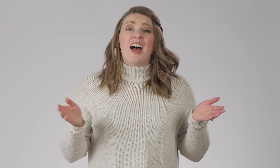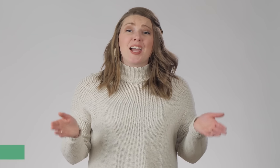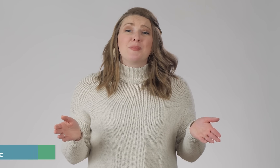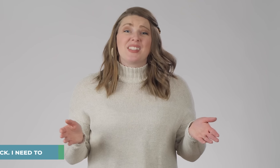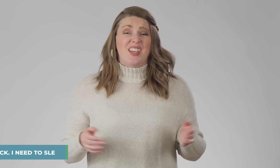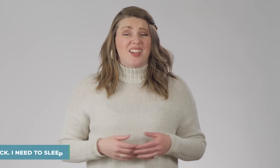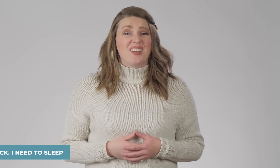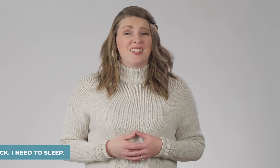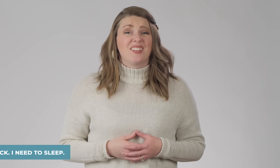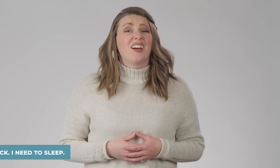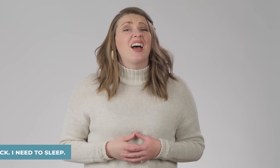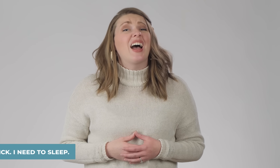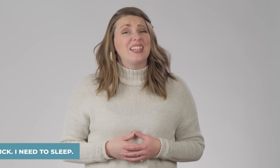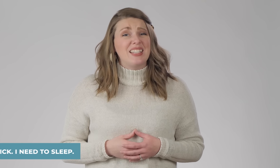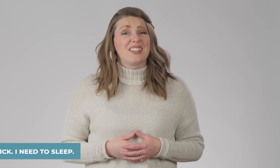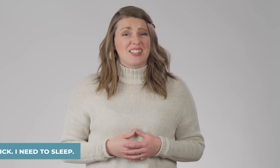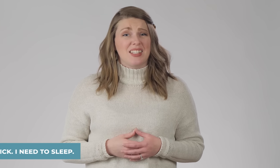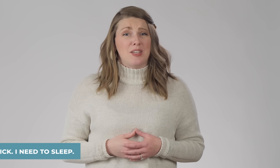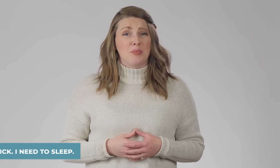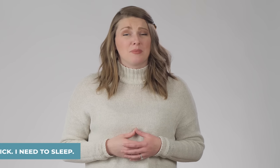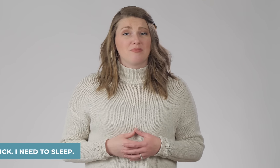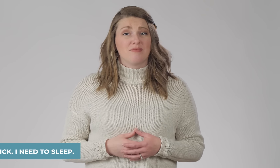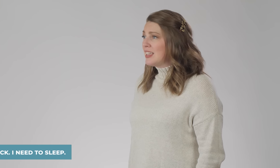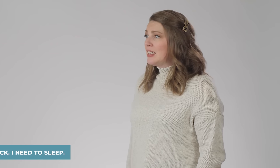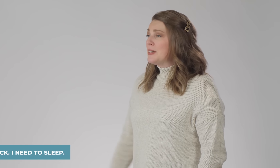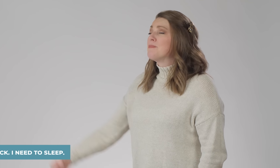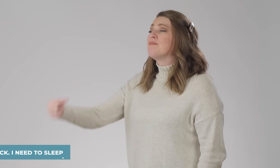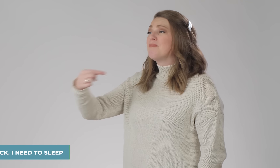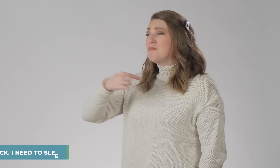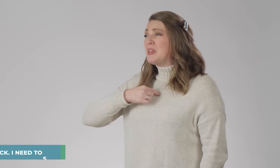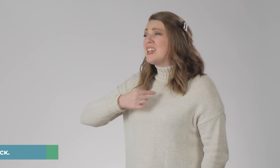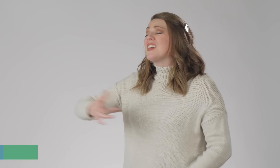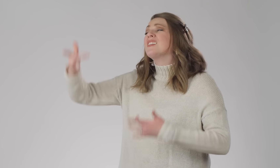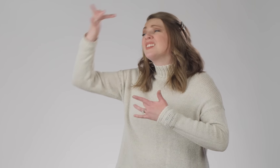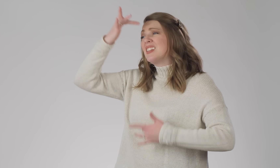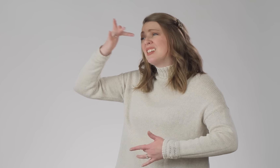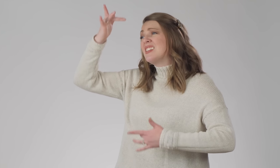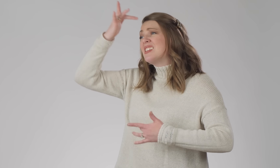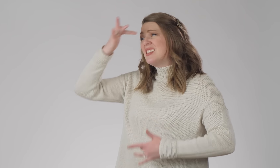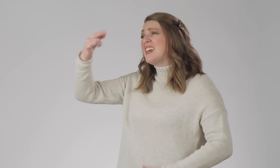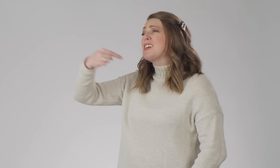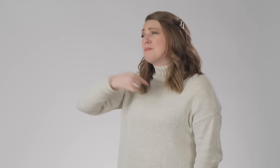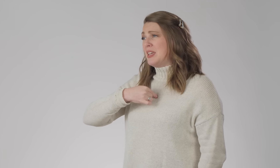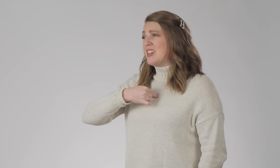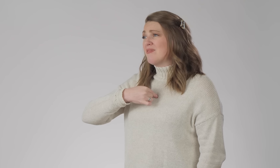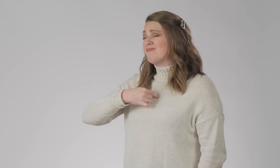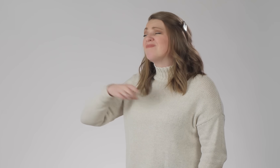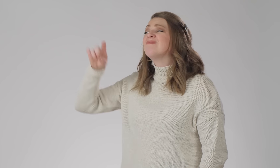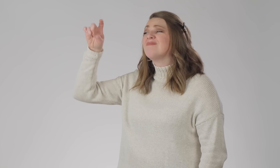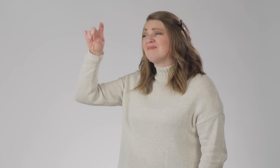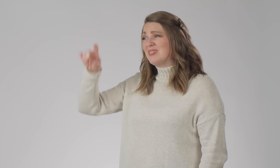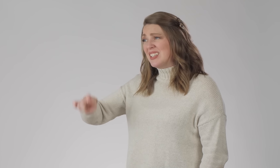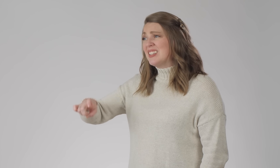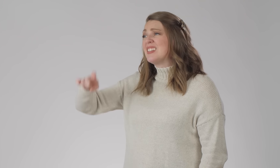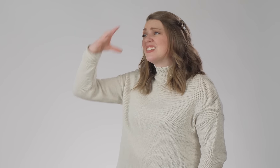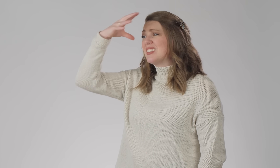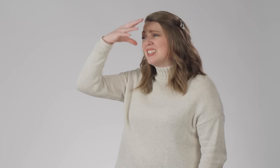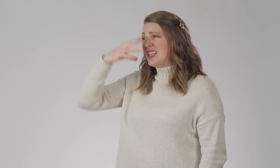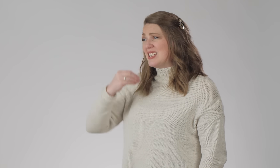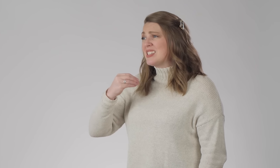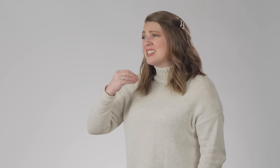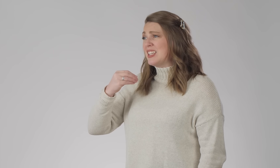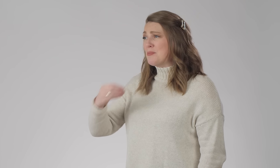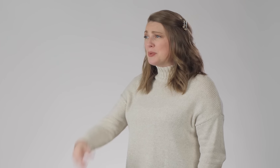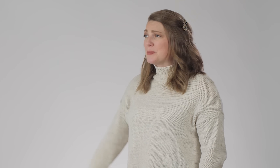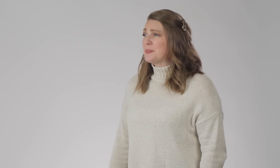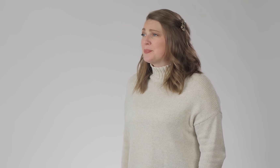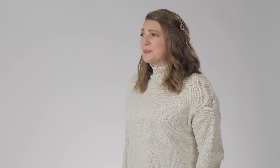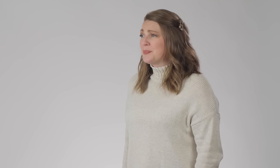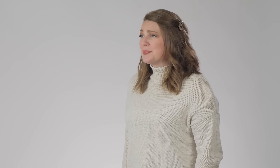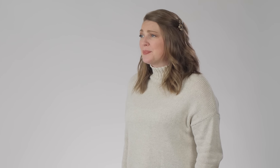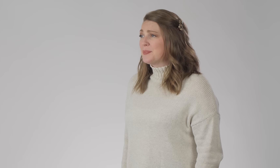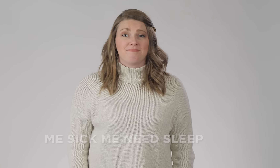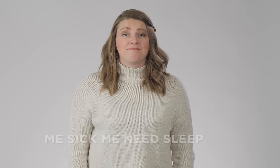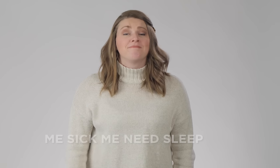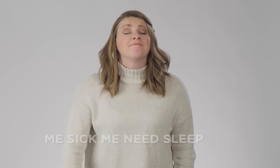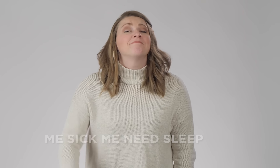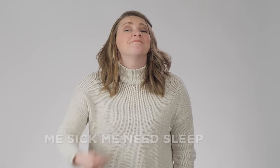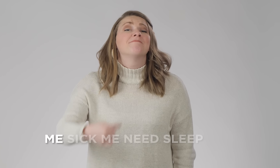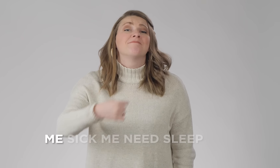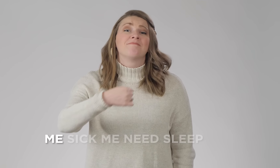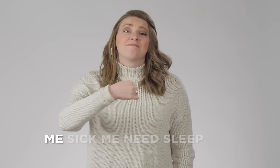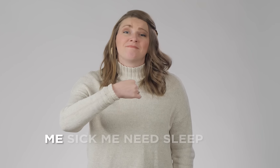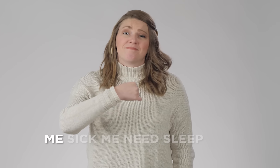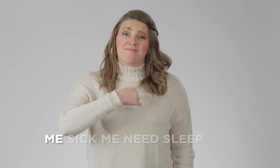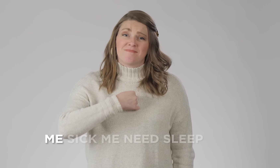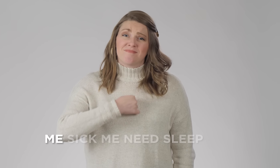I'm sick, I need to sleep. 'Me sick me, need sleep.'